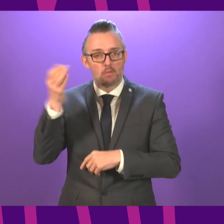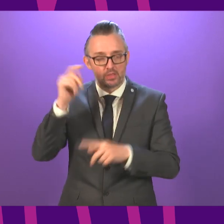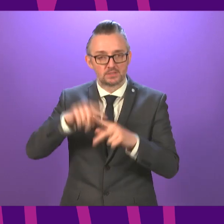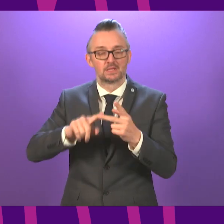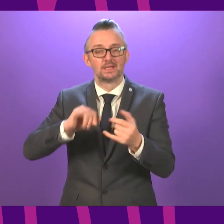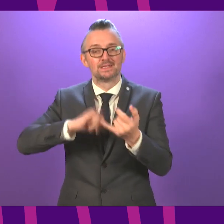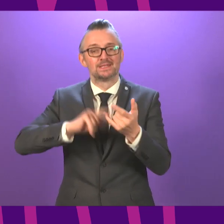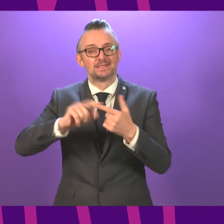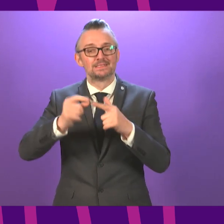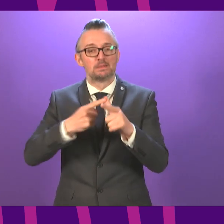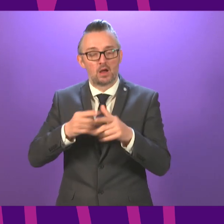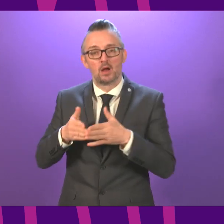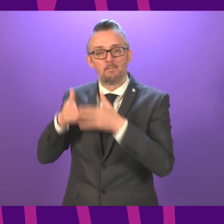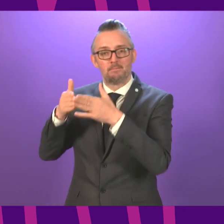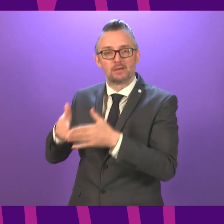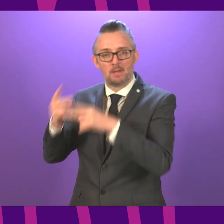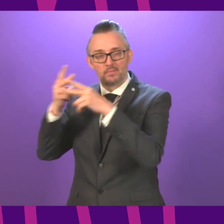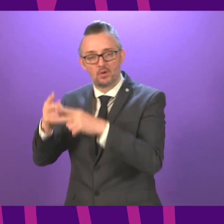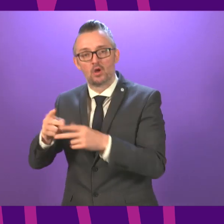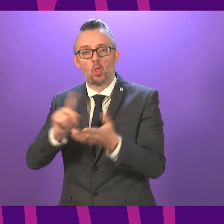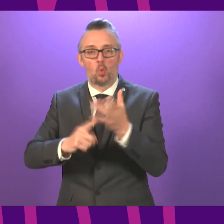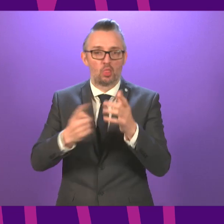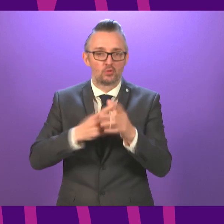local authorities and health boards, as well as through the local resilience partnerships.